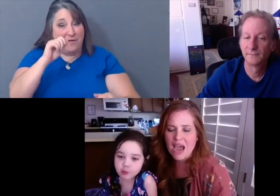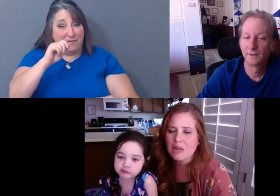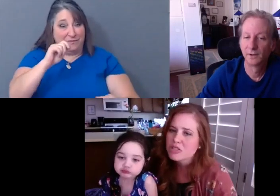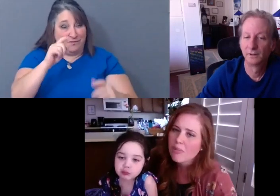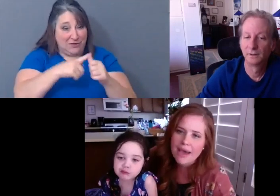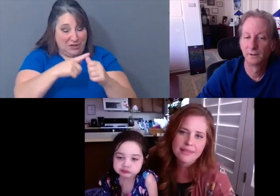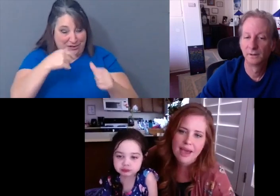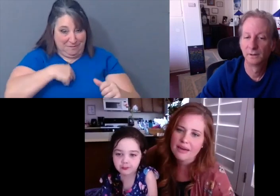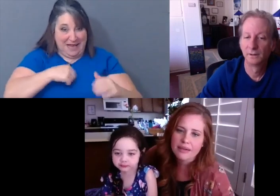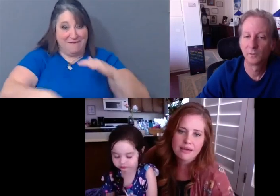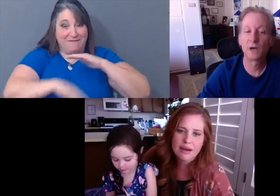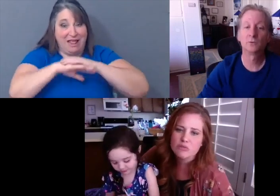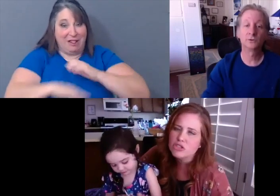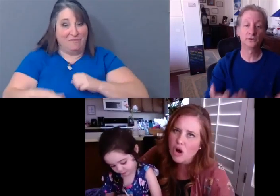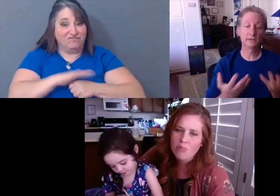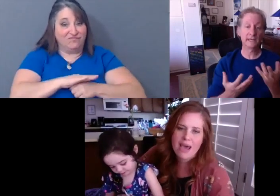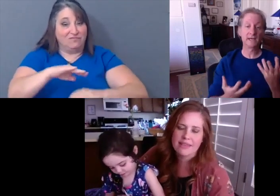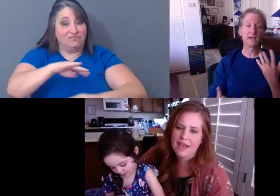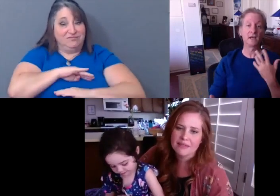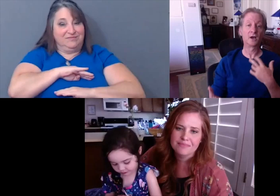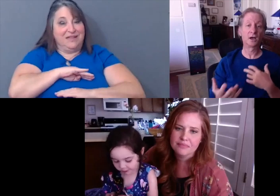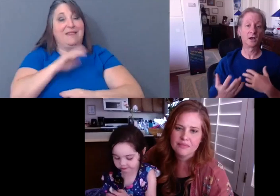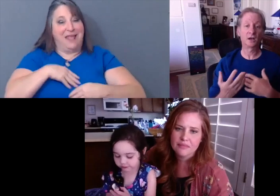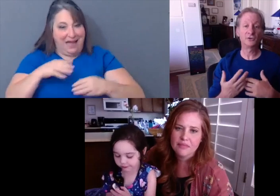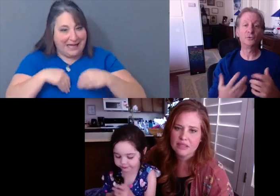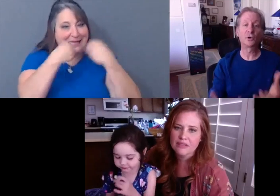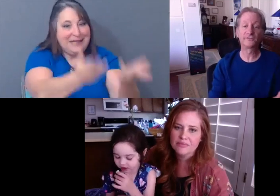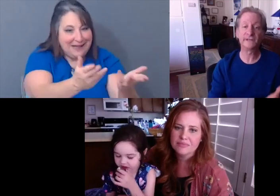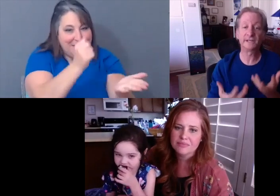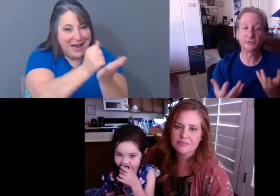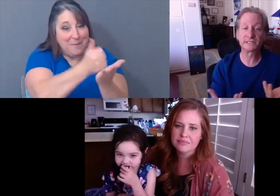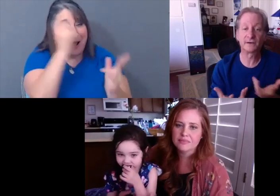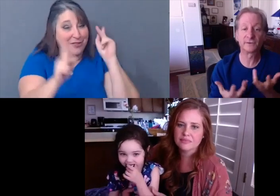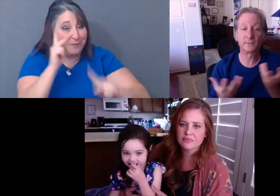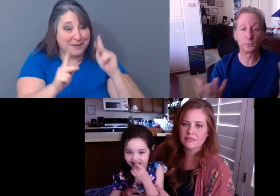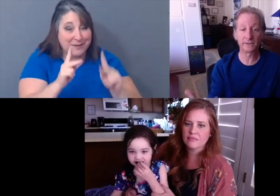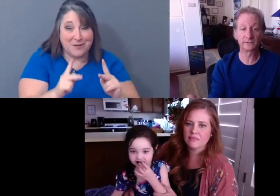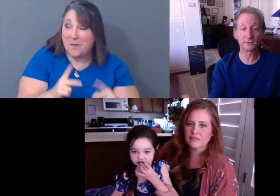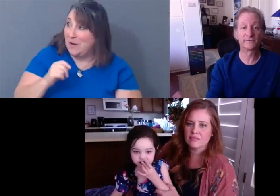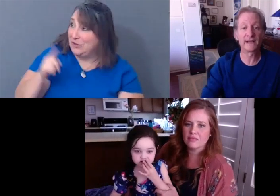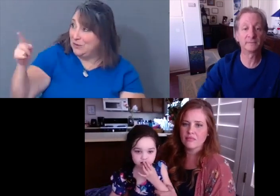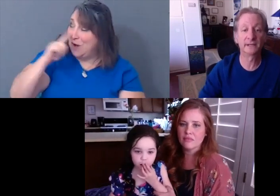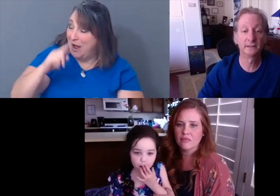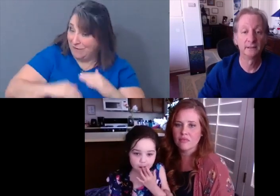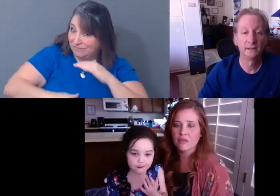And I'm so bad at that. So bad at that. You are feeding yourself up with your family.